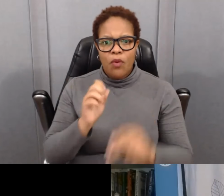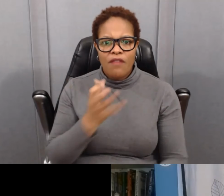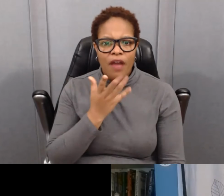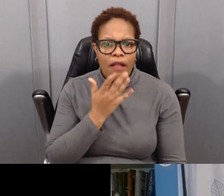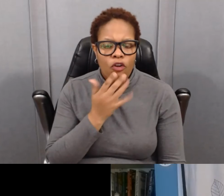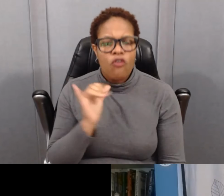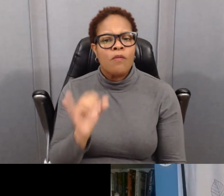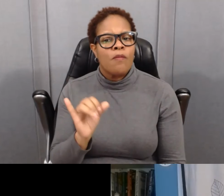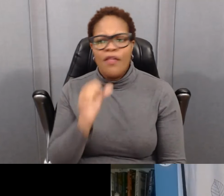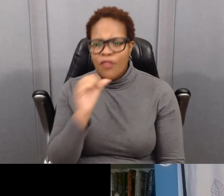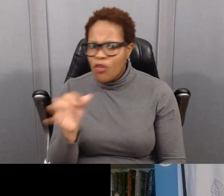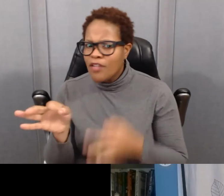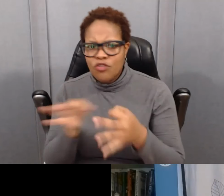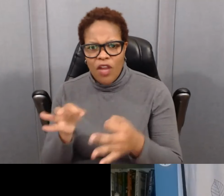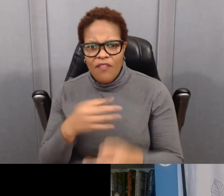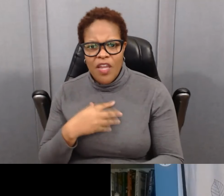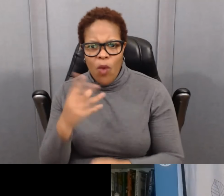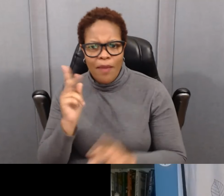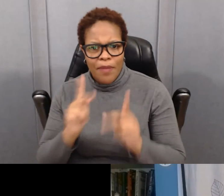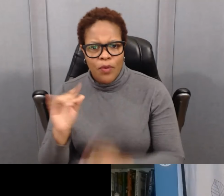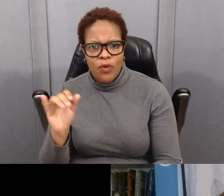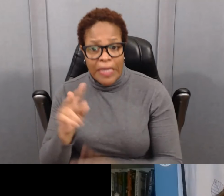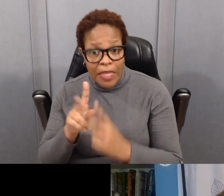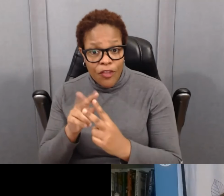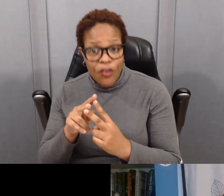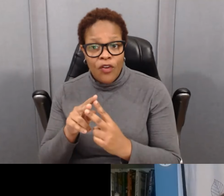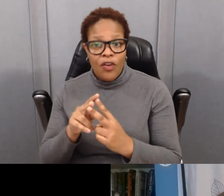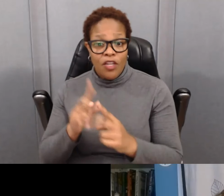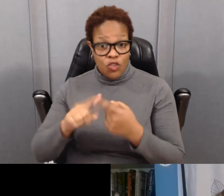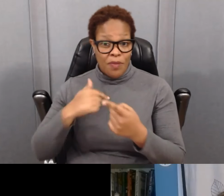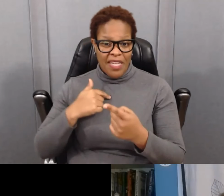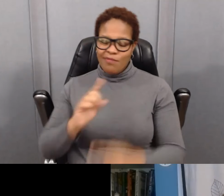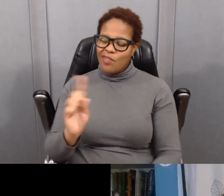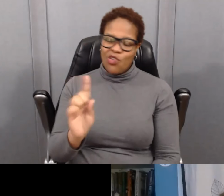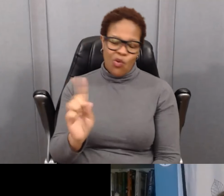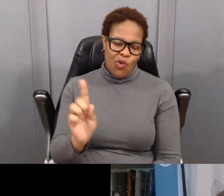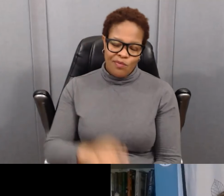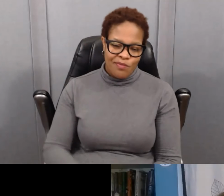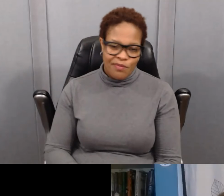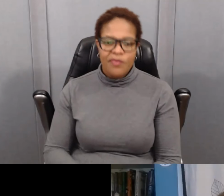they're not describing white people as well, and that to me is a no-no, because you're making an assumption